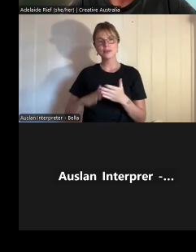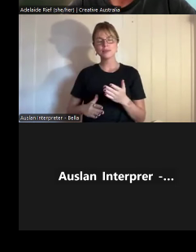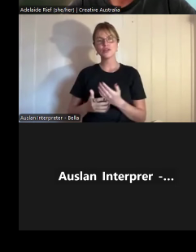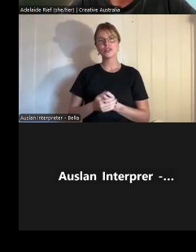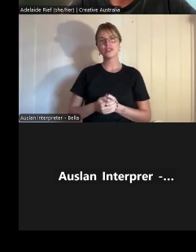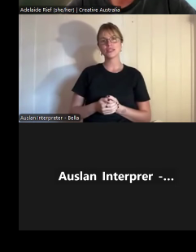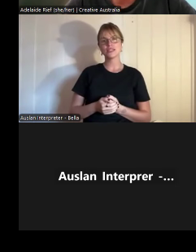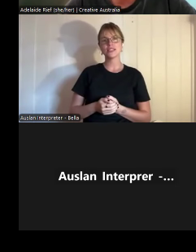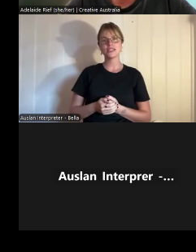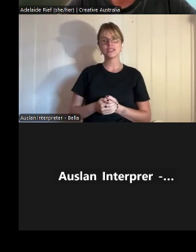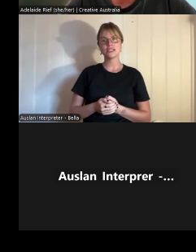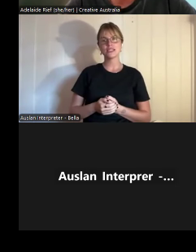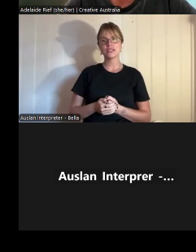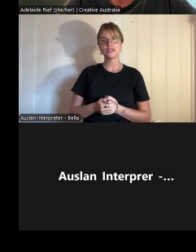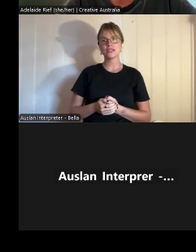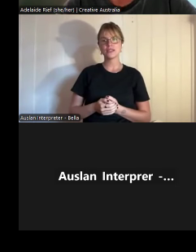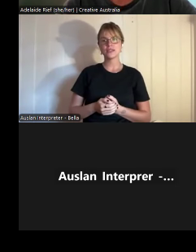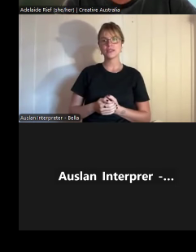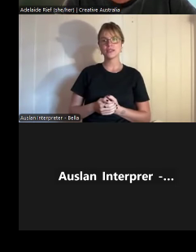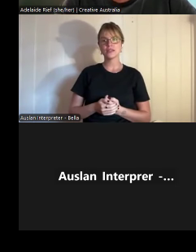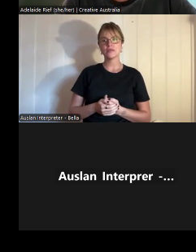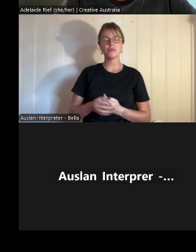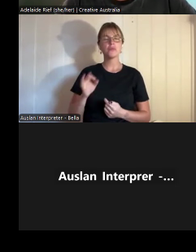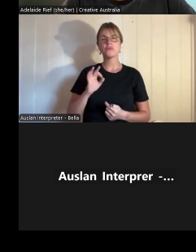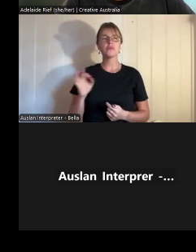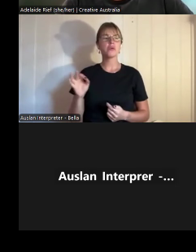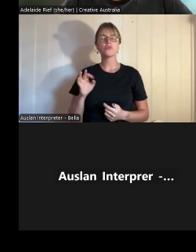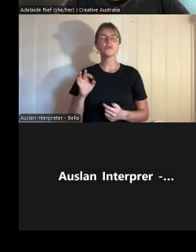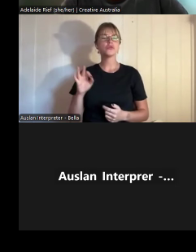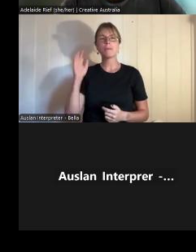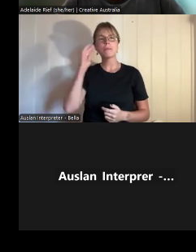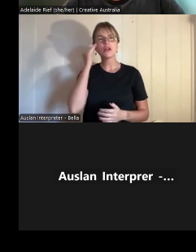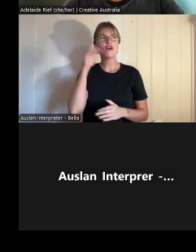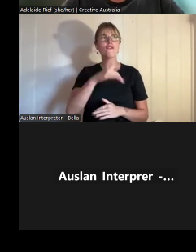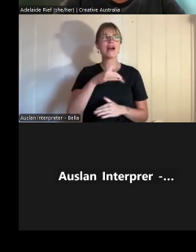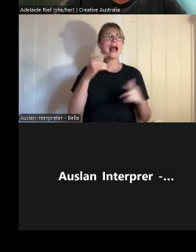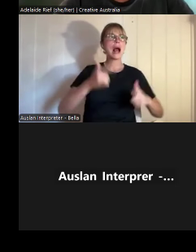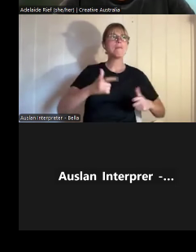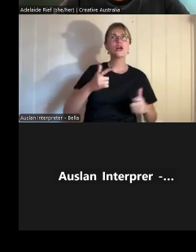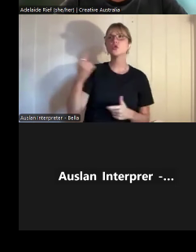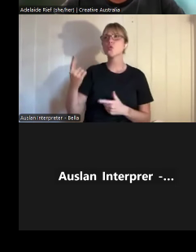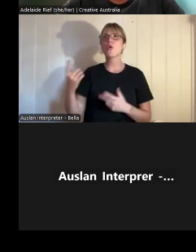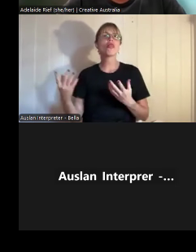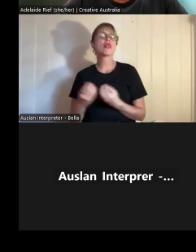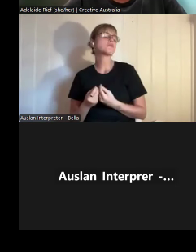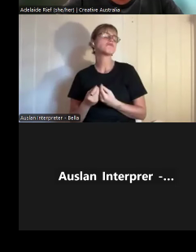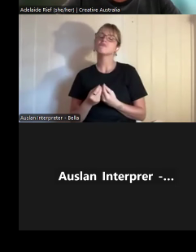here we're not interested in necessarily how much or who with. We want to know a bit about who you